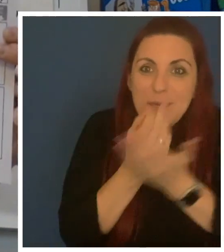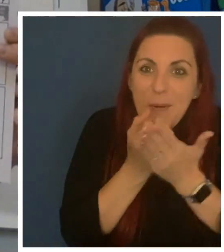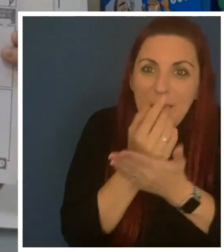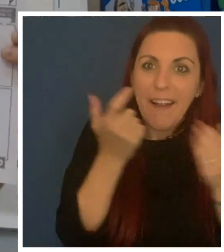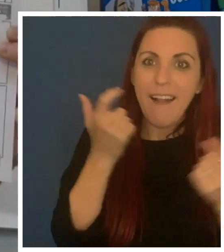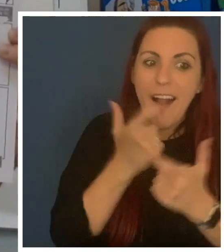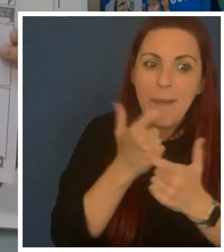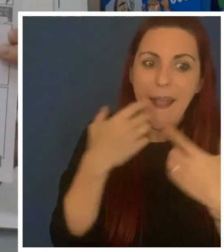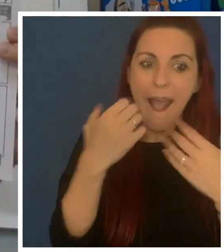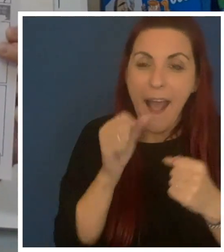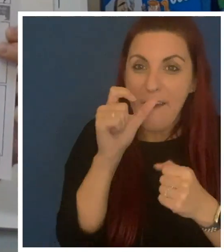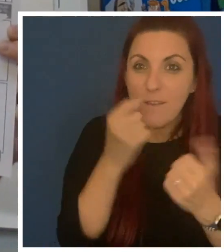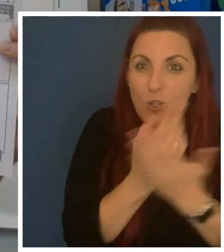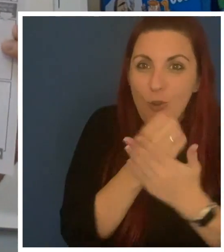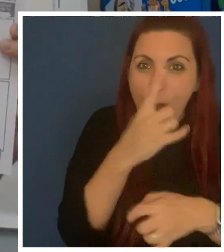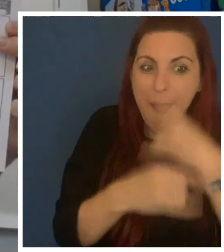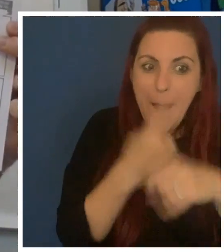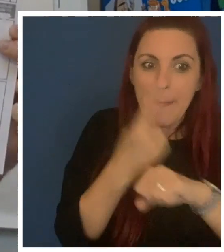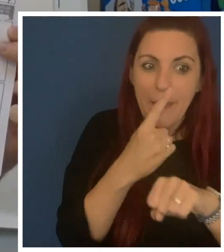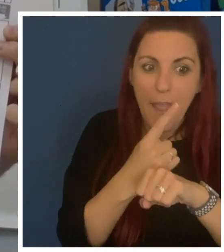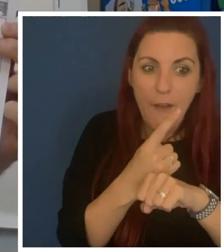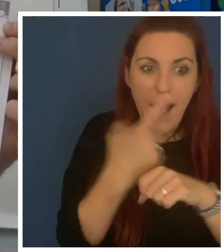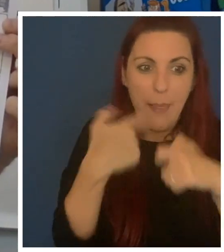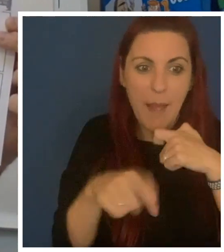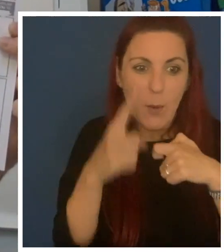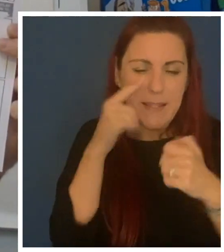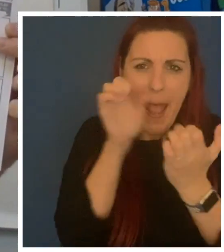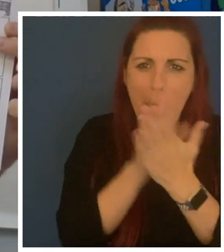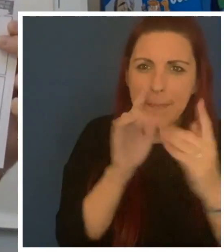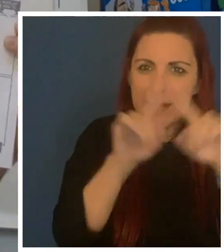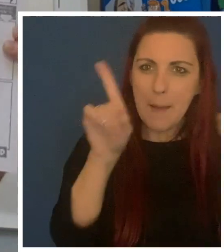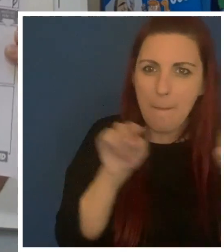It's got a little story happening in it here and do you see these empty little panels here?